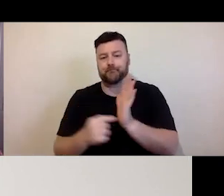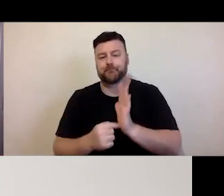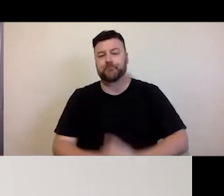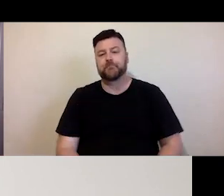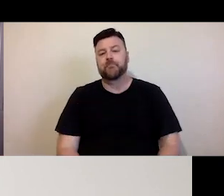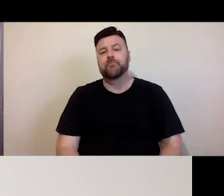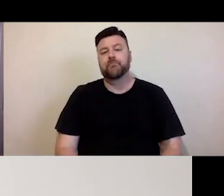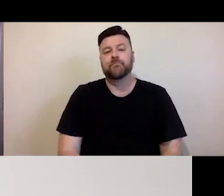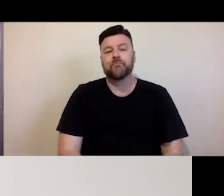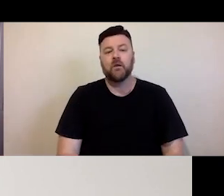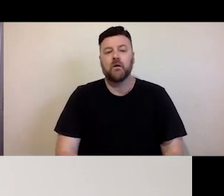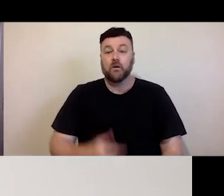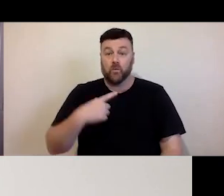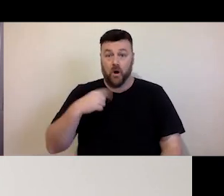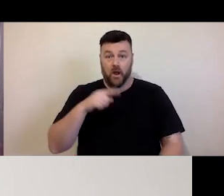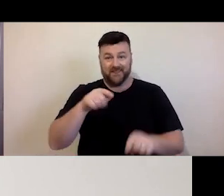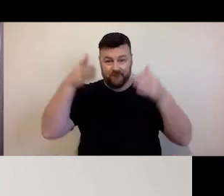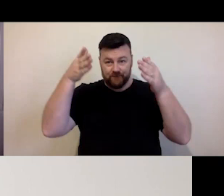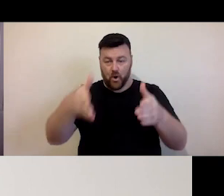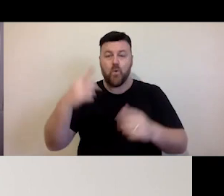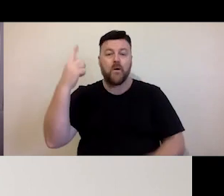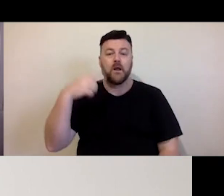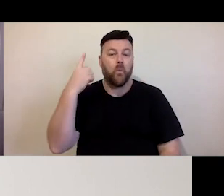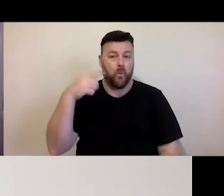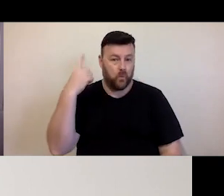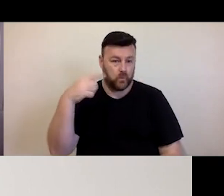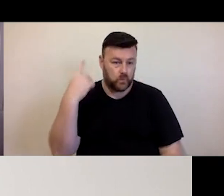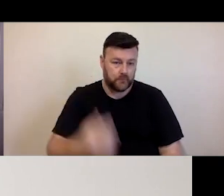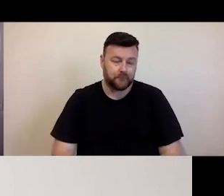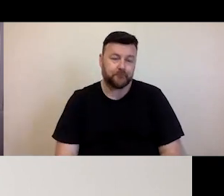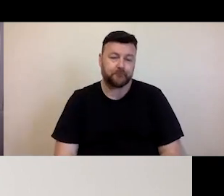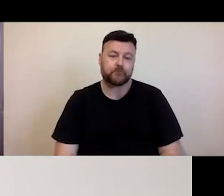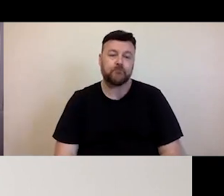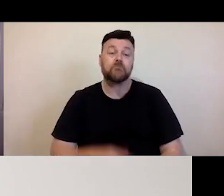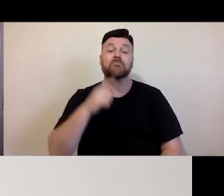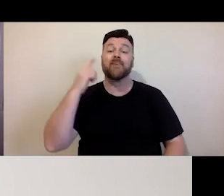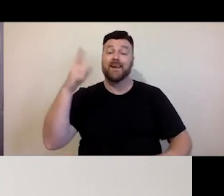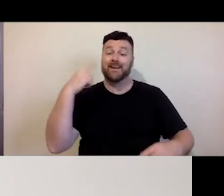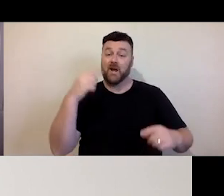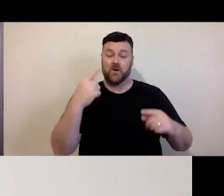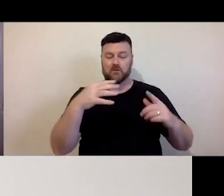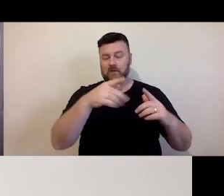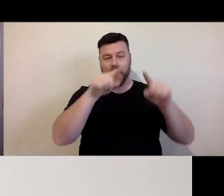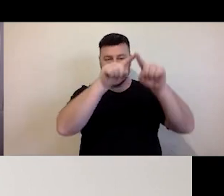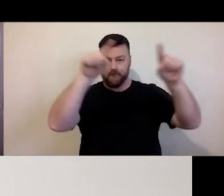yellow pragmatic space. That's the text above the brown rectangle, focus on the yellow pragmatic space.